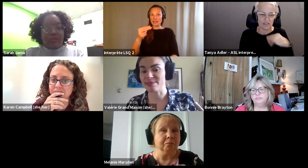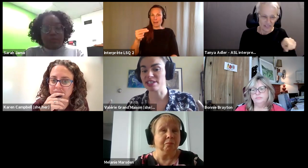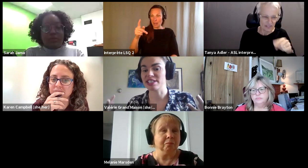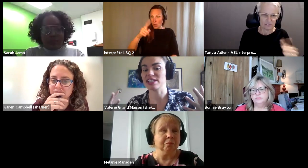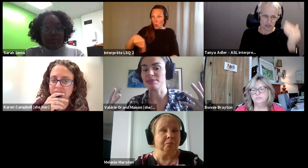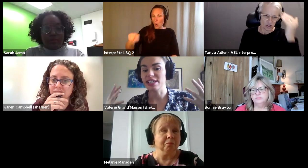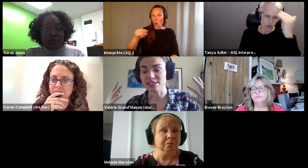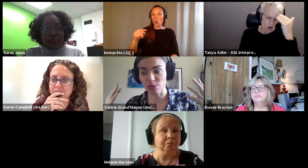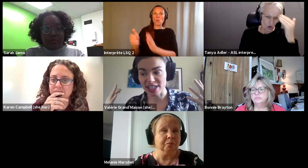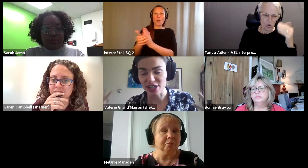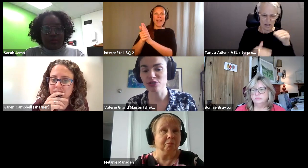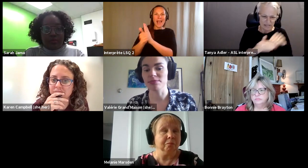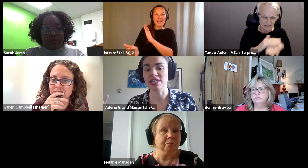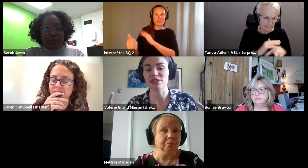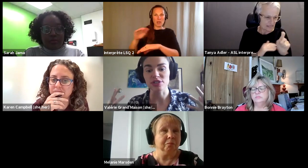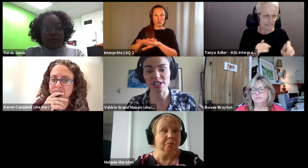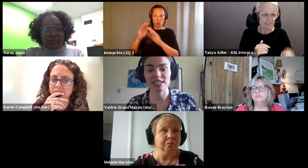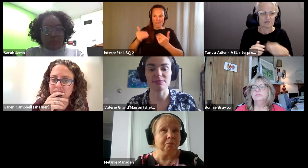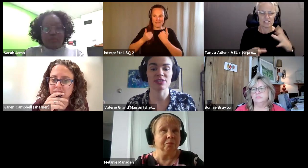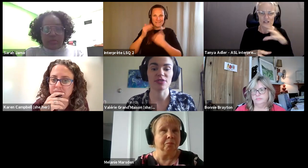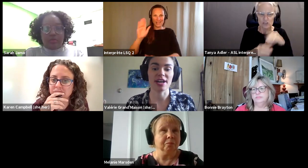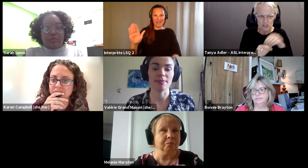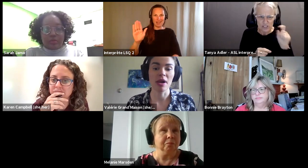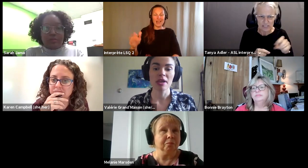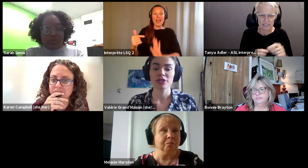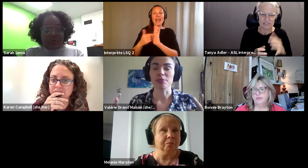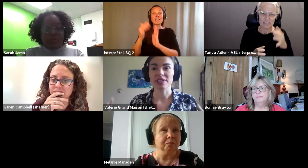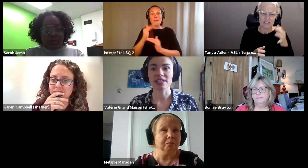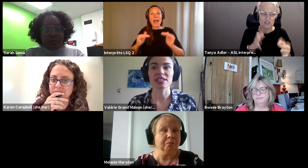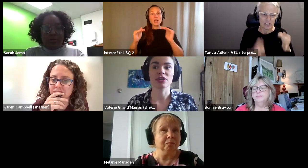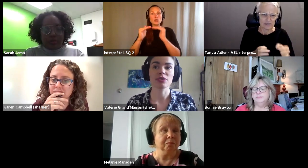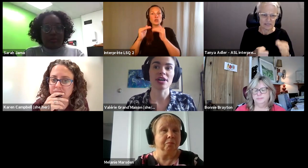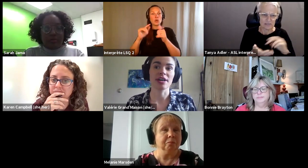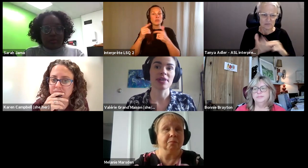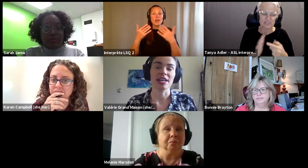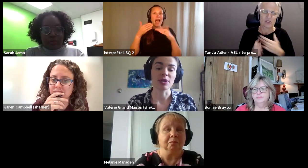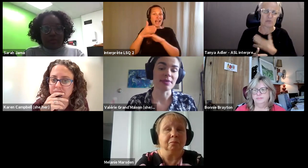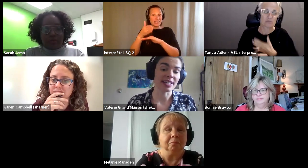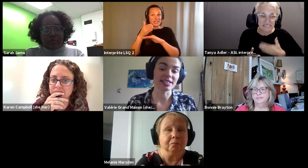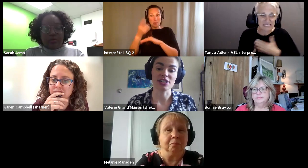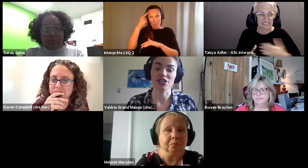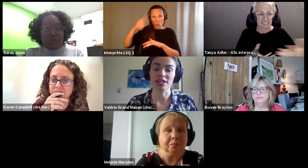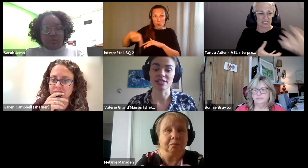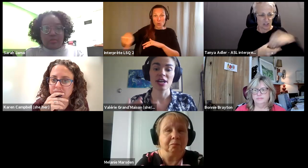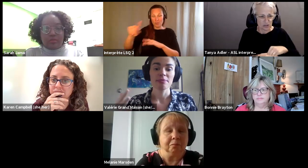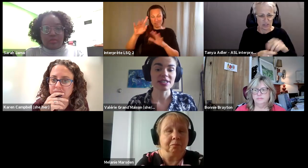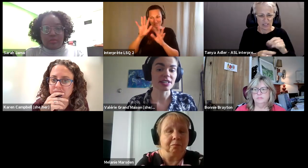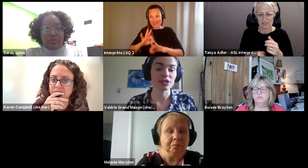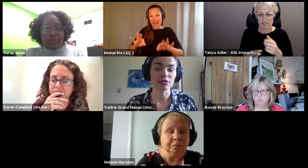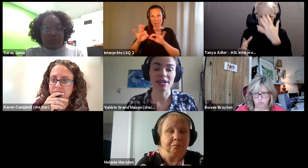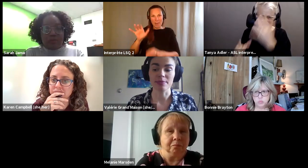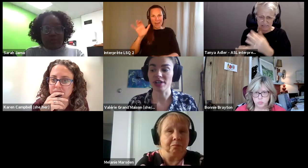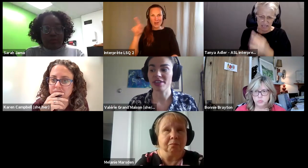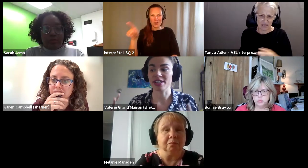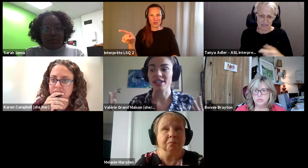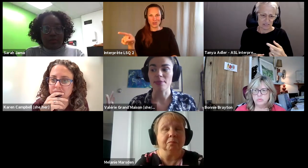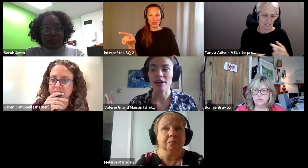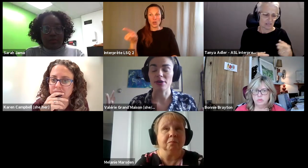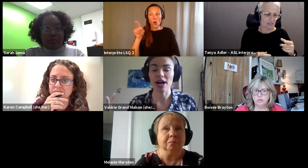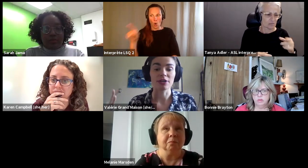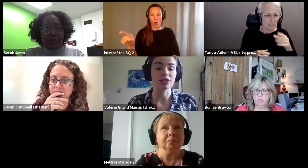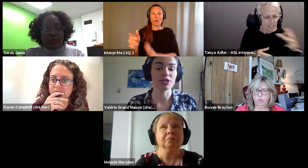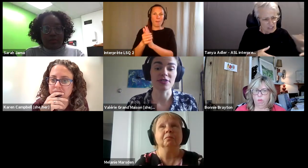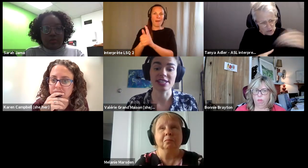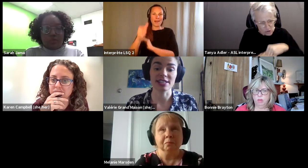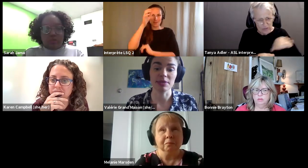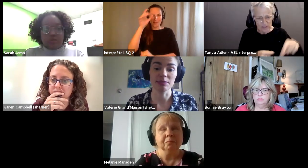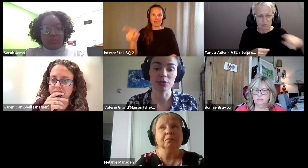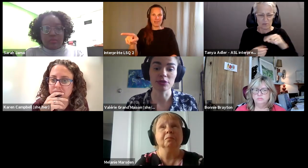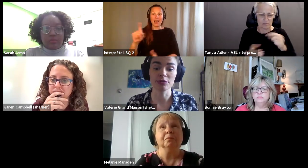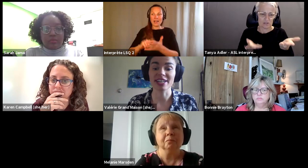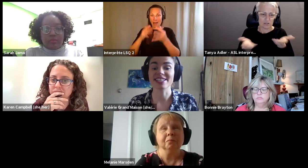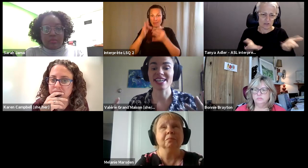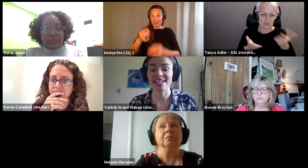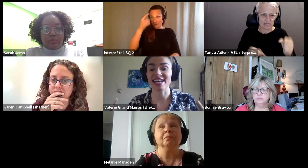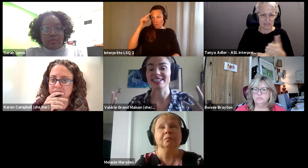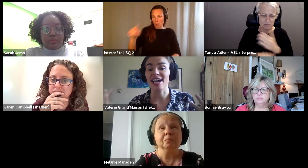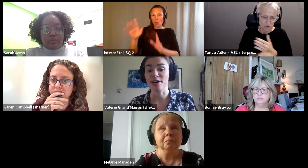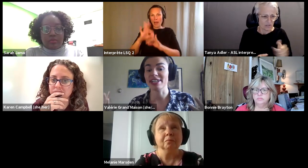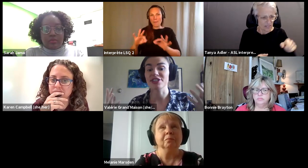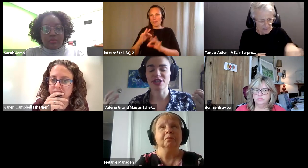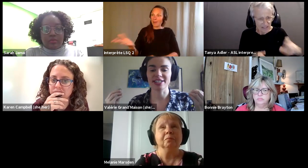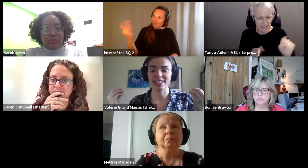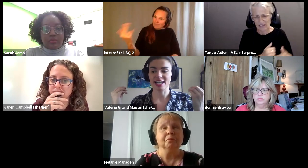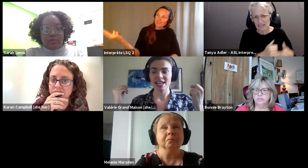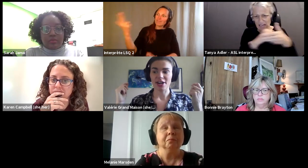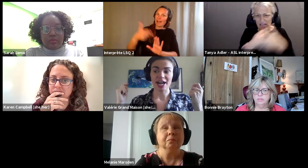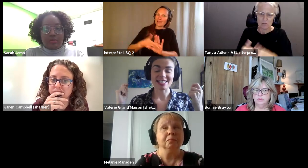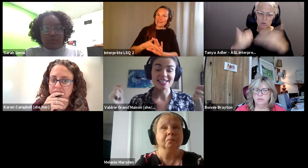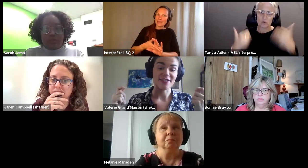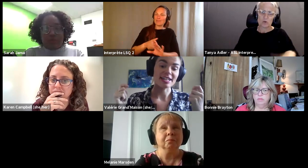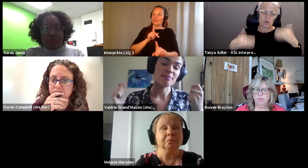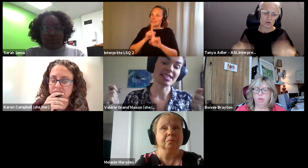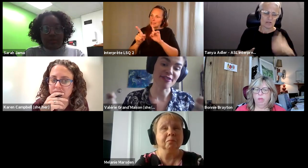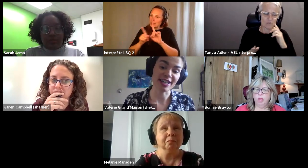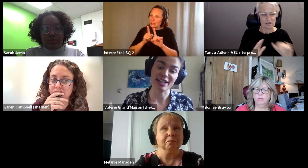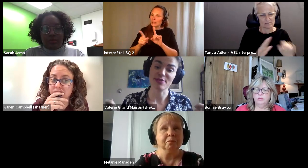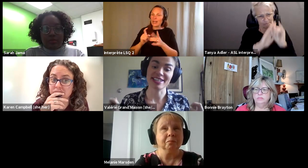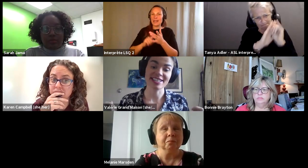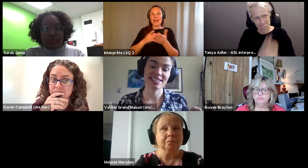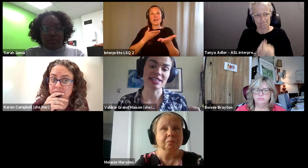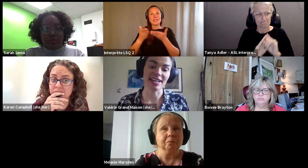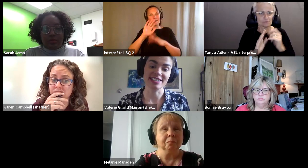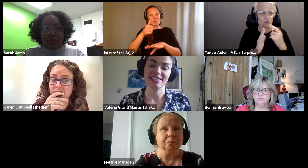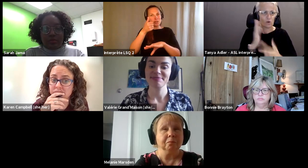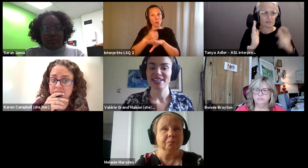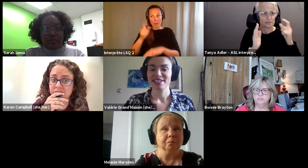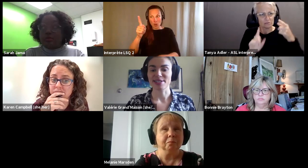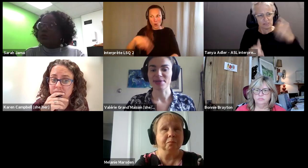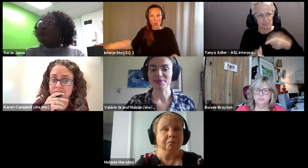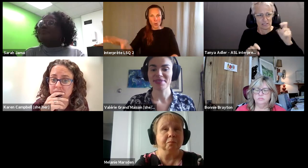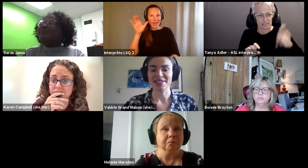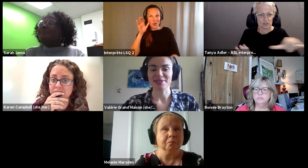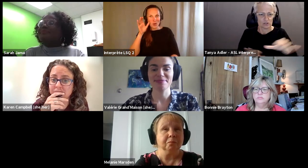Valérie Grand’Maison (she/elle): Accessibility means what inclusion means with justice means for them, so please include them and when making decisions, please include them when thinking about how your services can be improved, because they can help in a in identify specifically what needs to be done, so thank you.